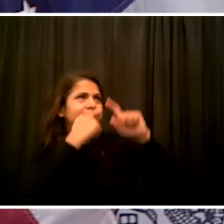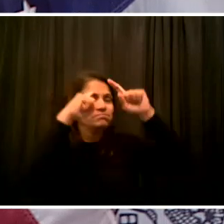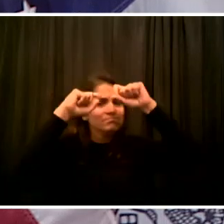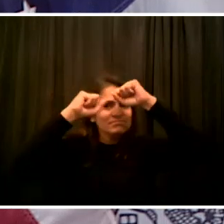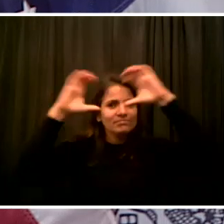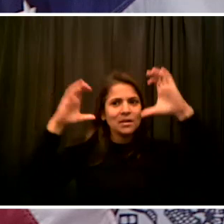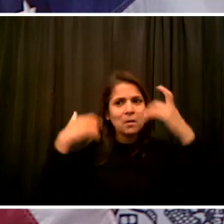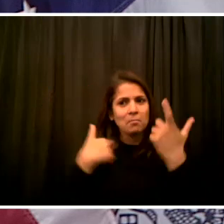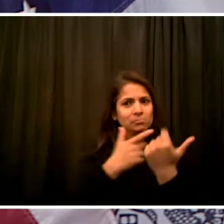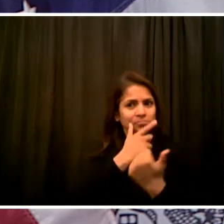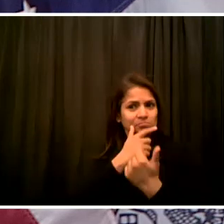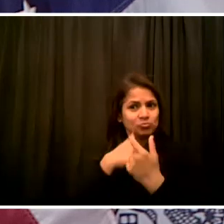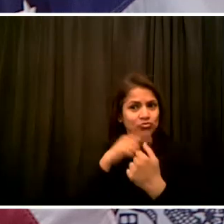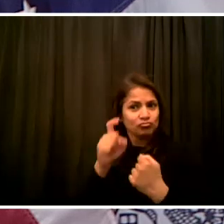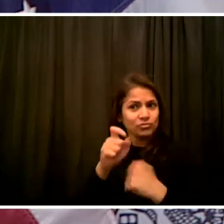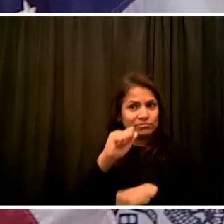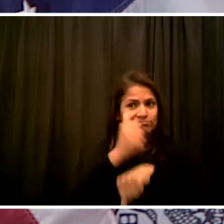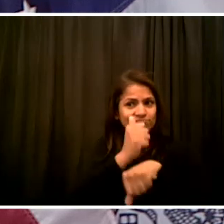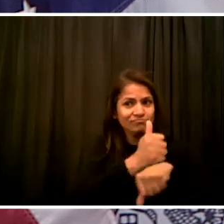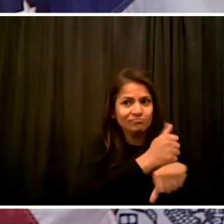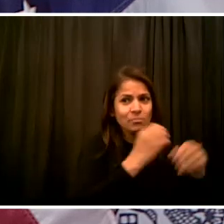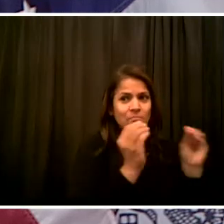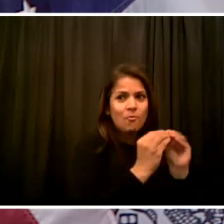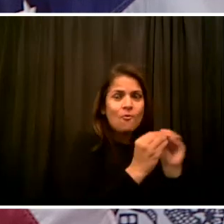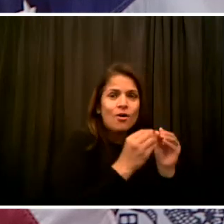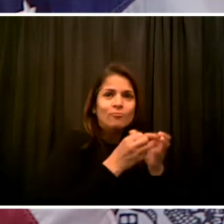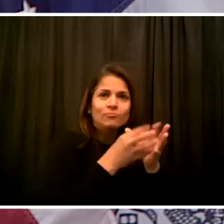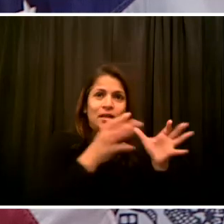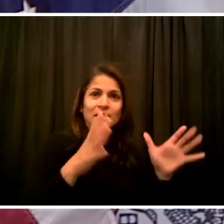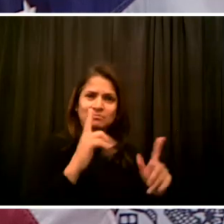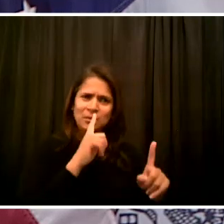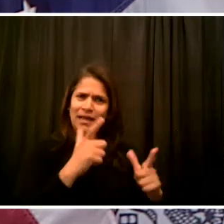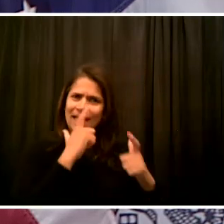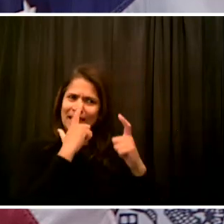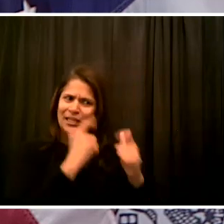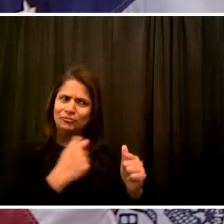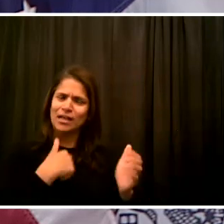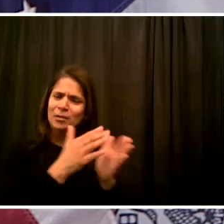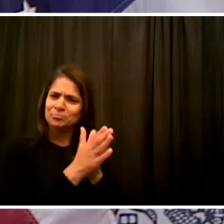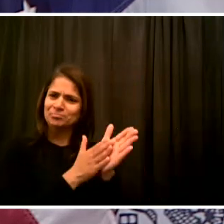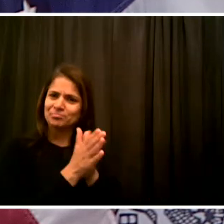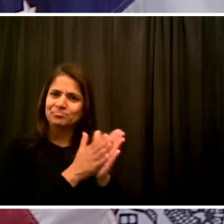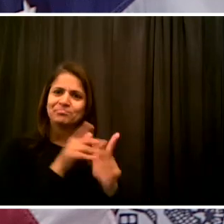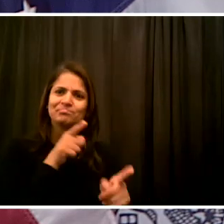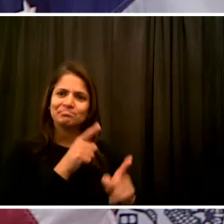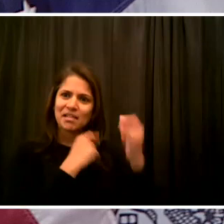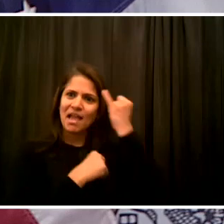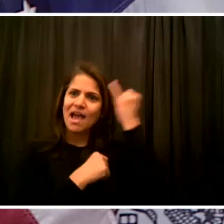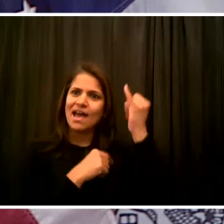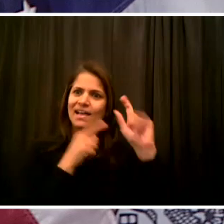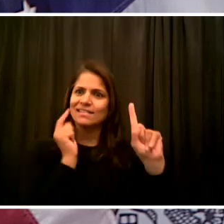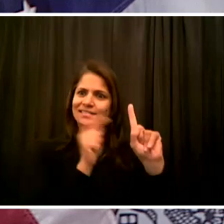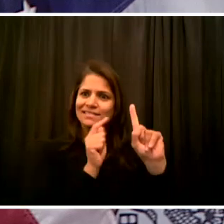BUT AT LEAST I CAN SAY, IT'S A REALLY INTERESTING IDEA. BECAUSE IT STANDS TO REASON IF WE